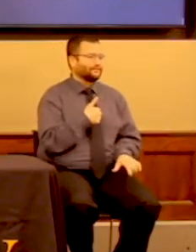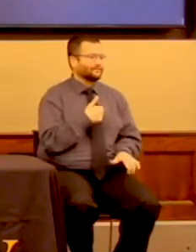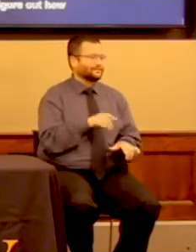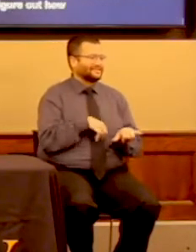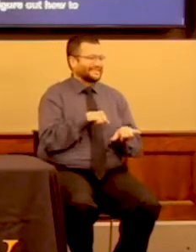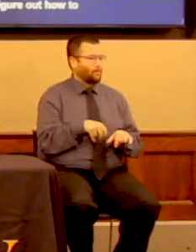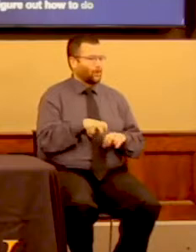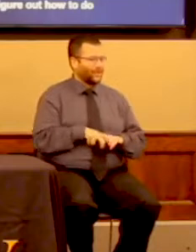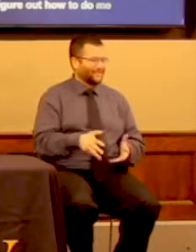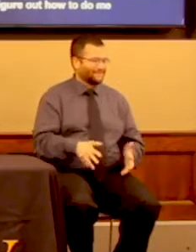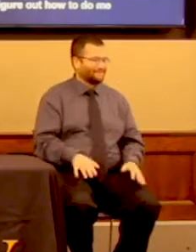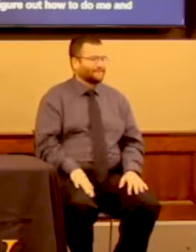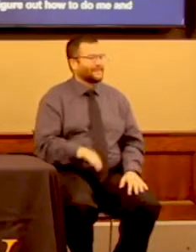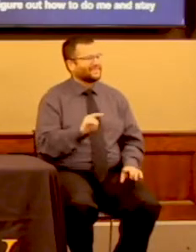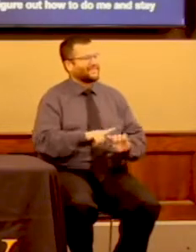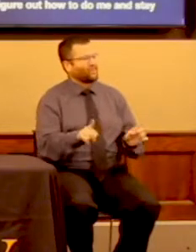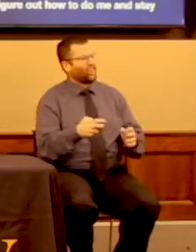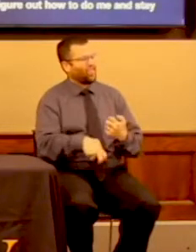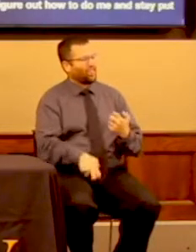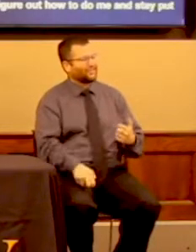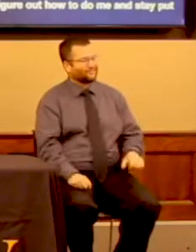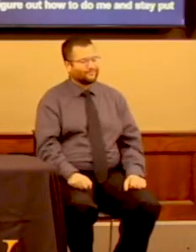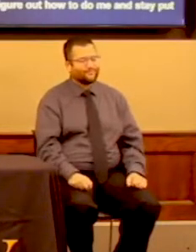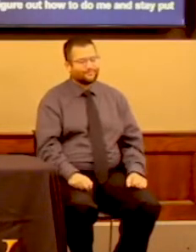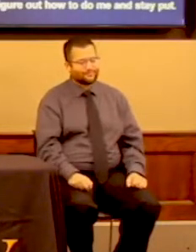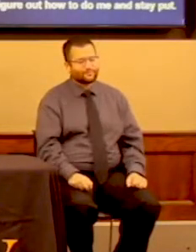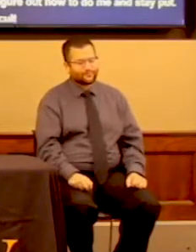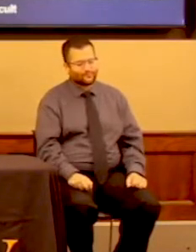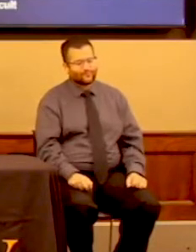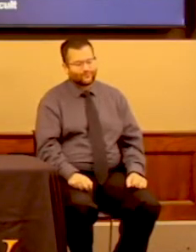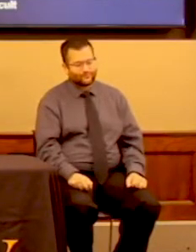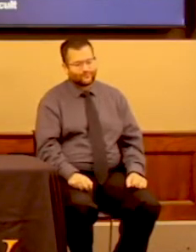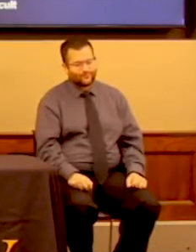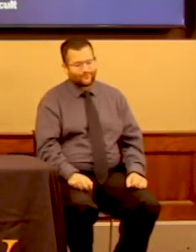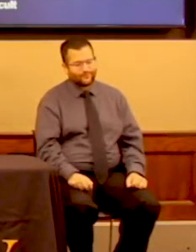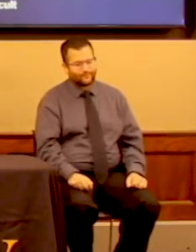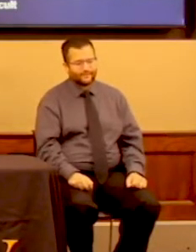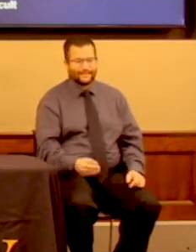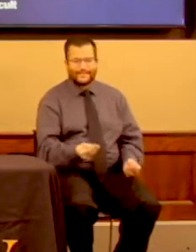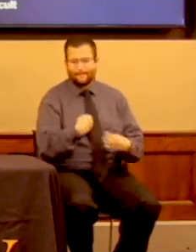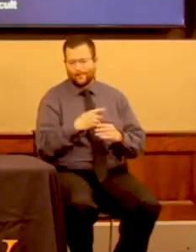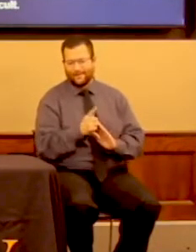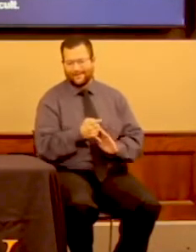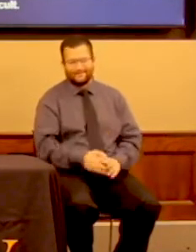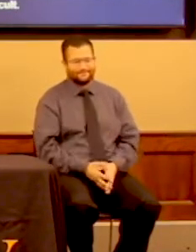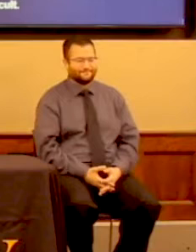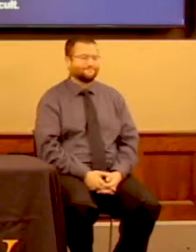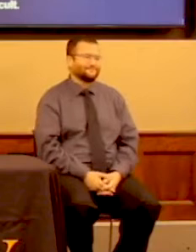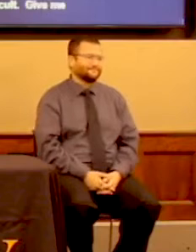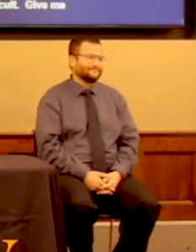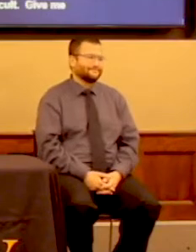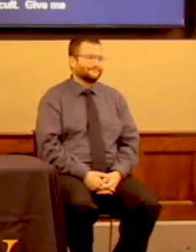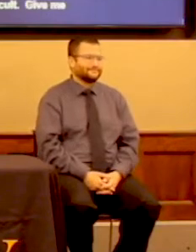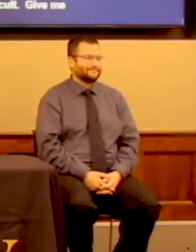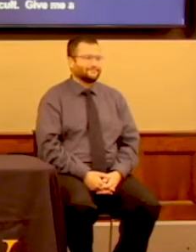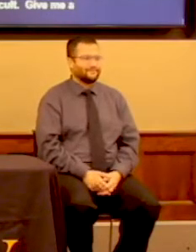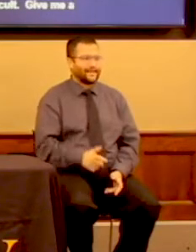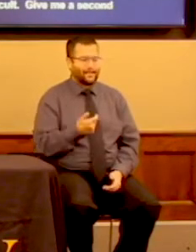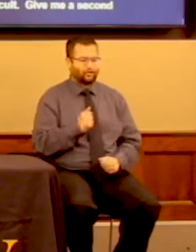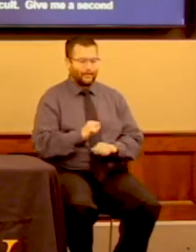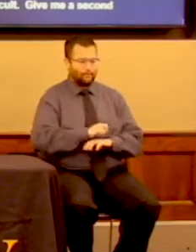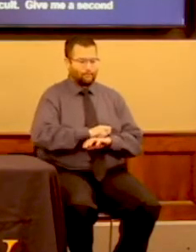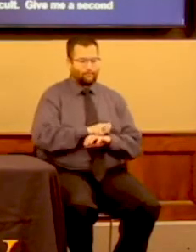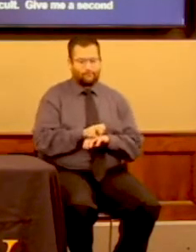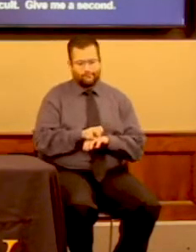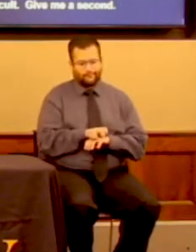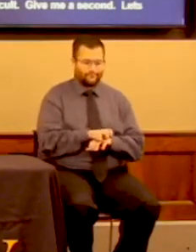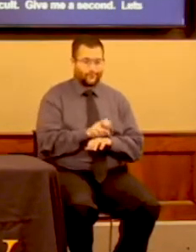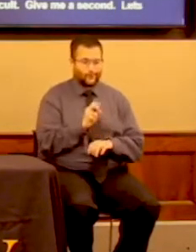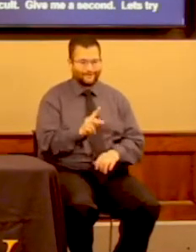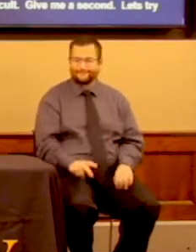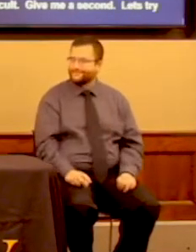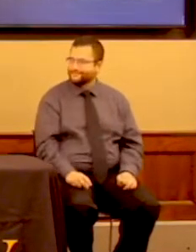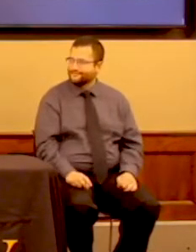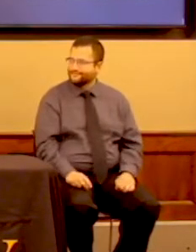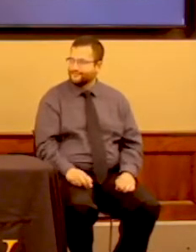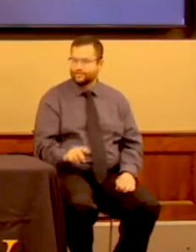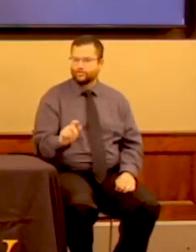quite difficult give me a second let's